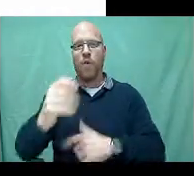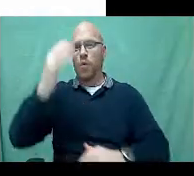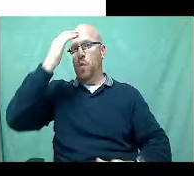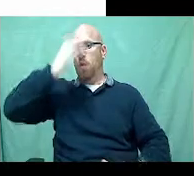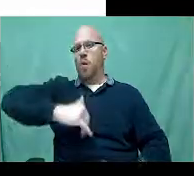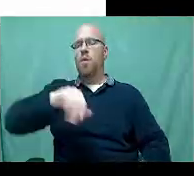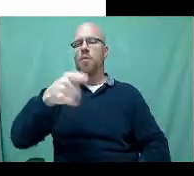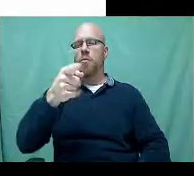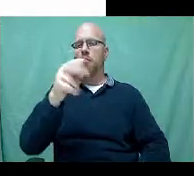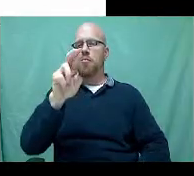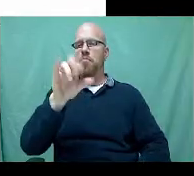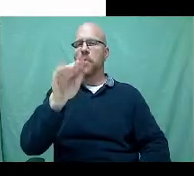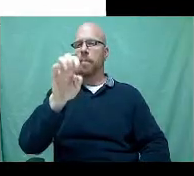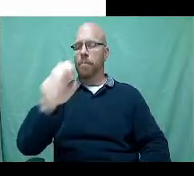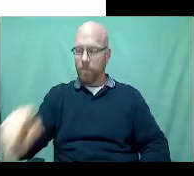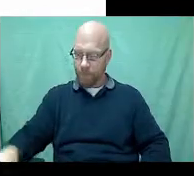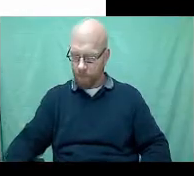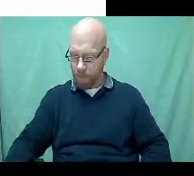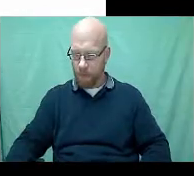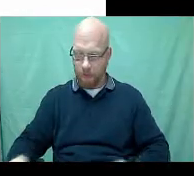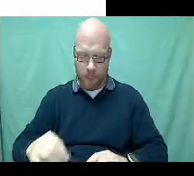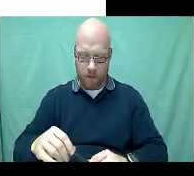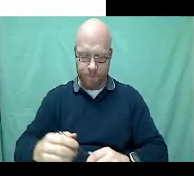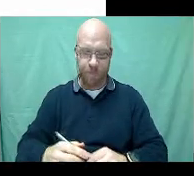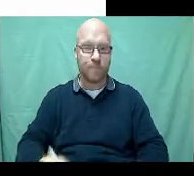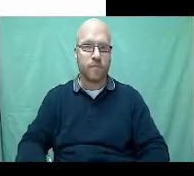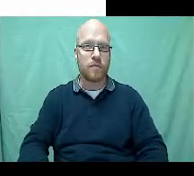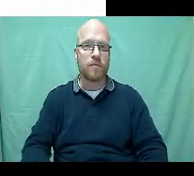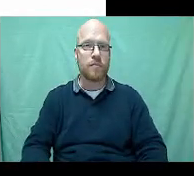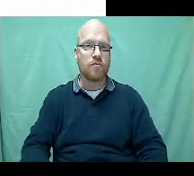to create positive 7, so I know it's prime. I can be confident in that.